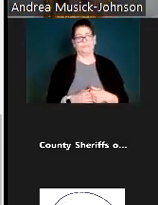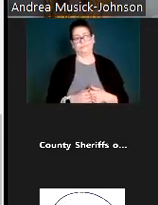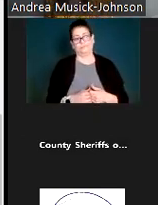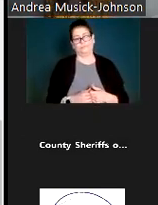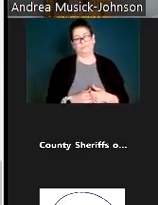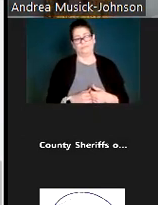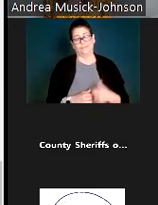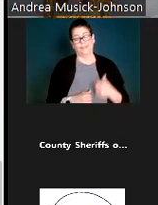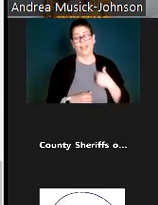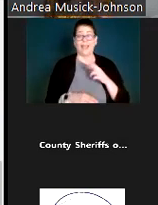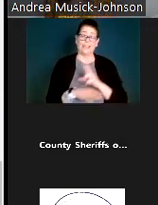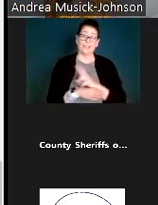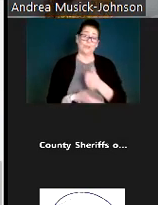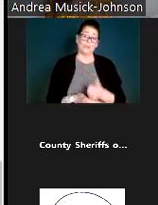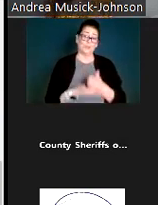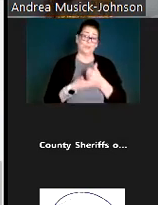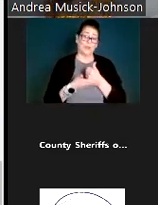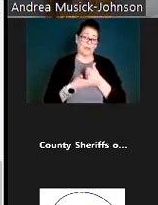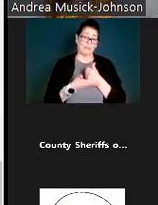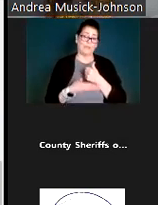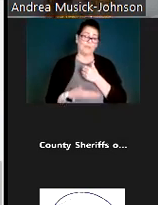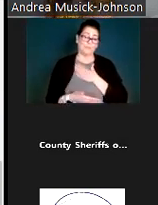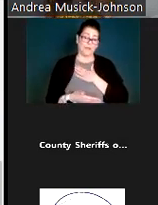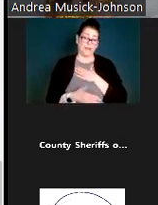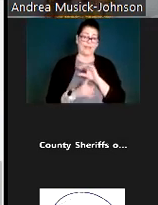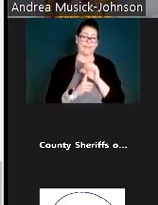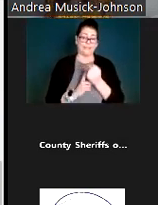to help my situation. So if you have a victim who is going through